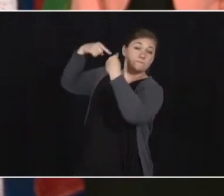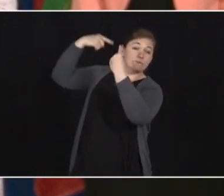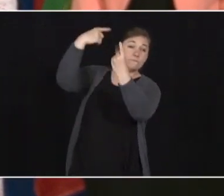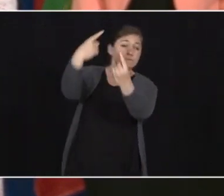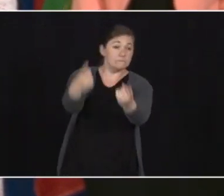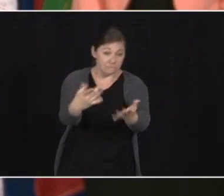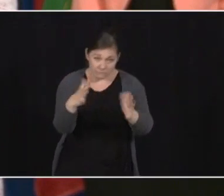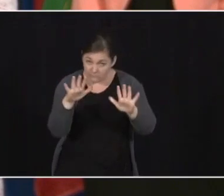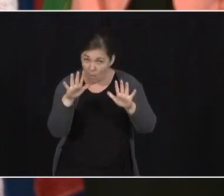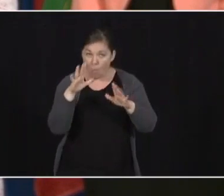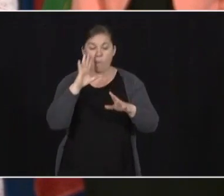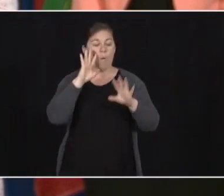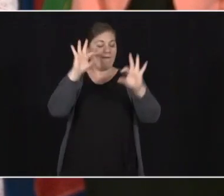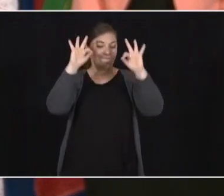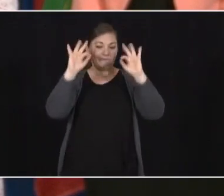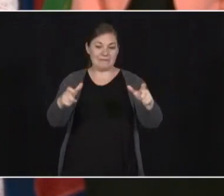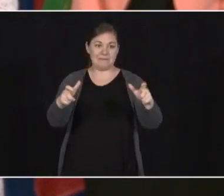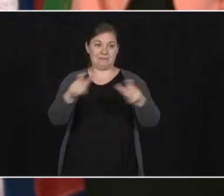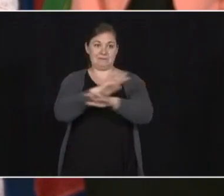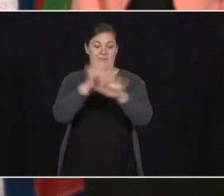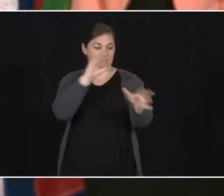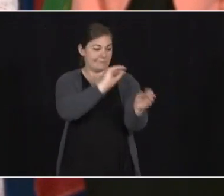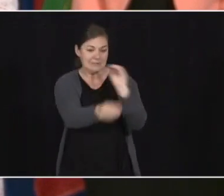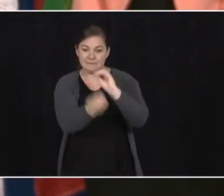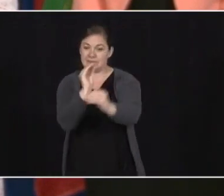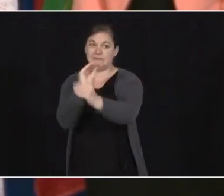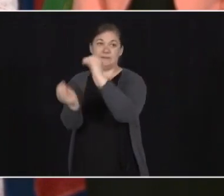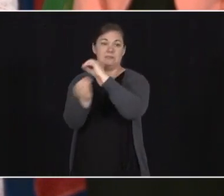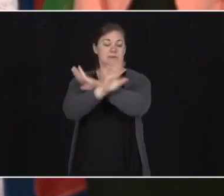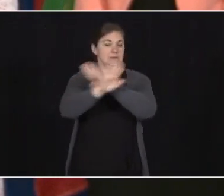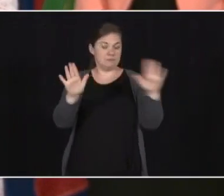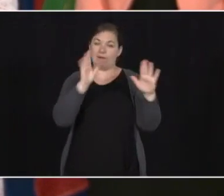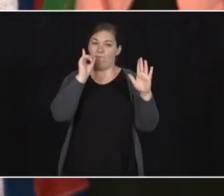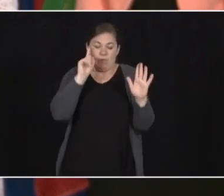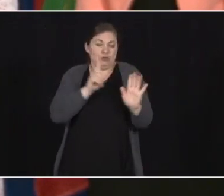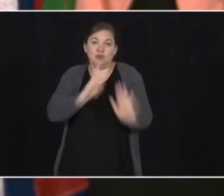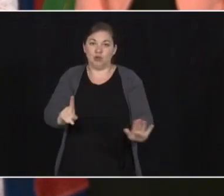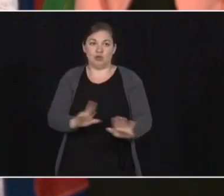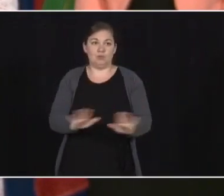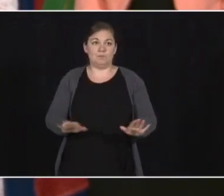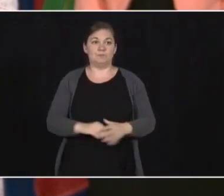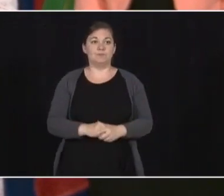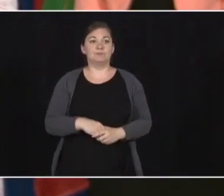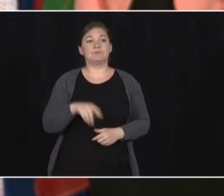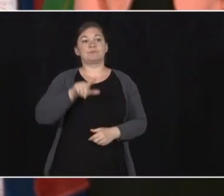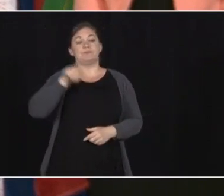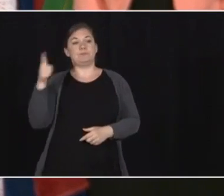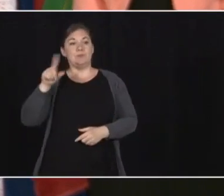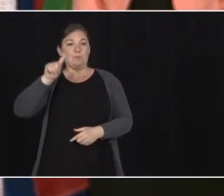We are going to fix it and do whatever it takes to fix it. Next question.